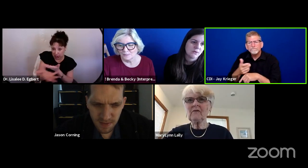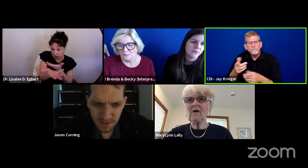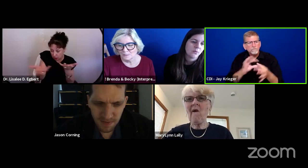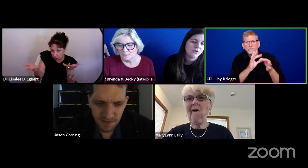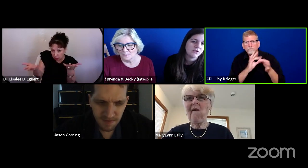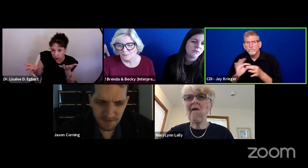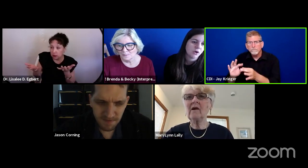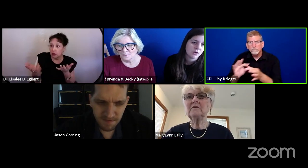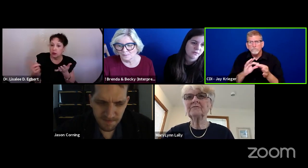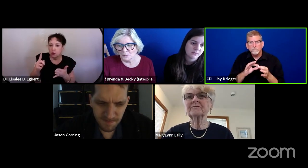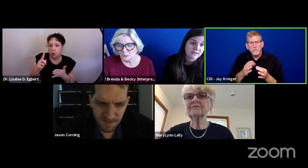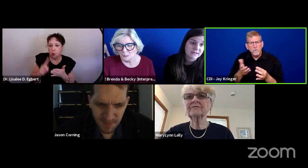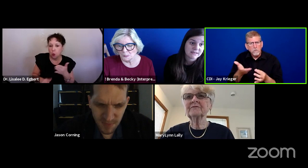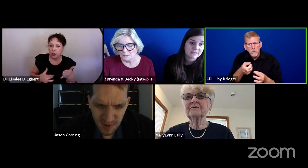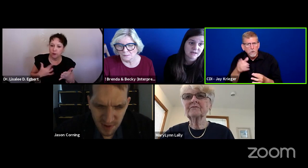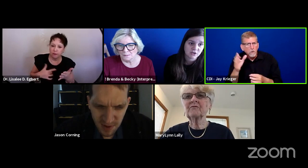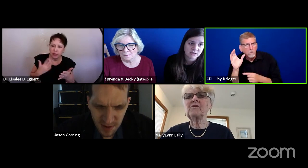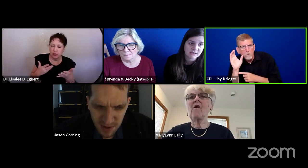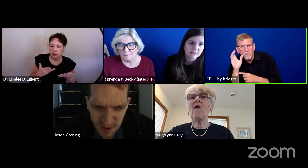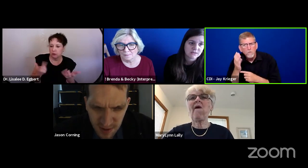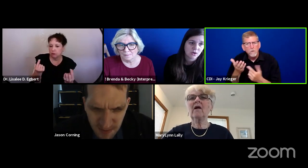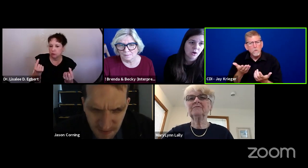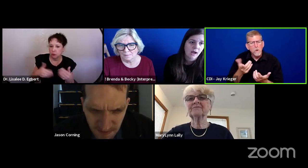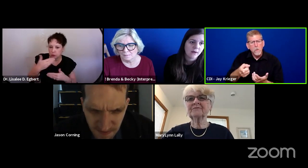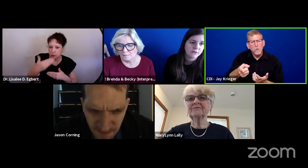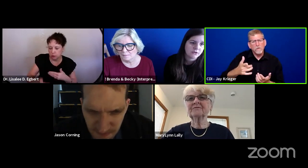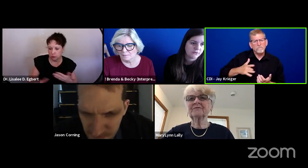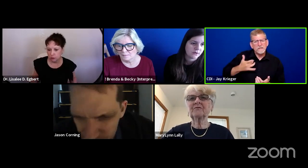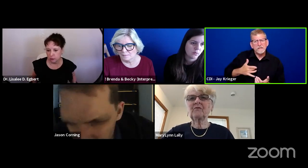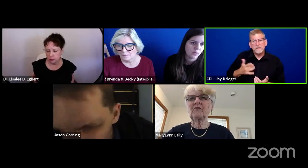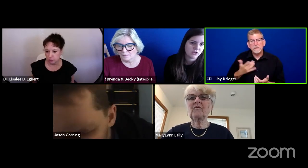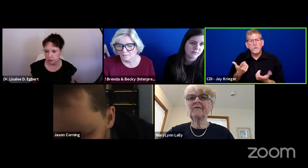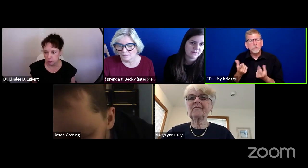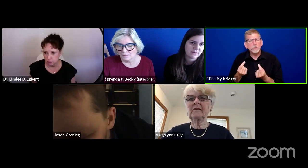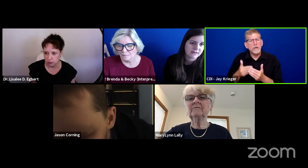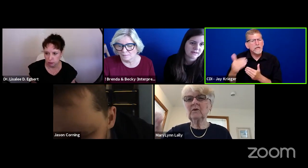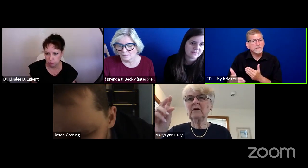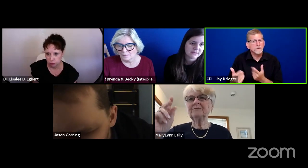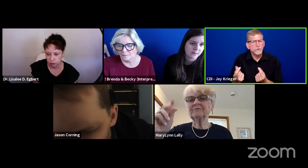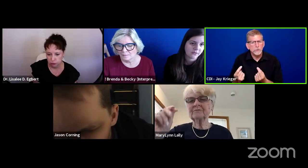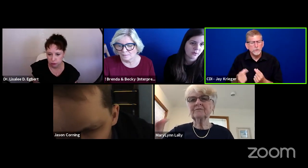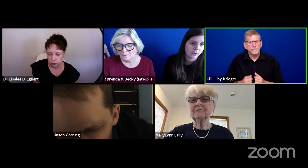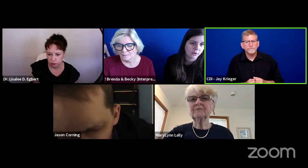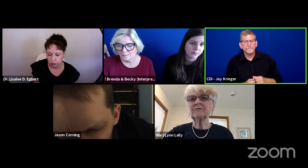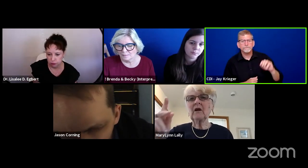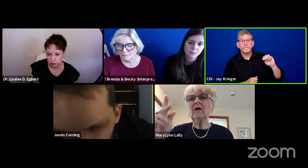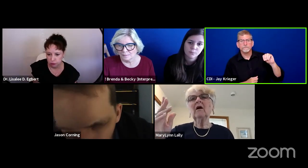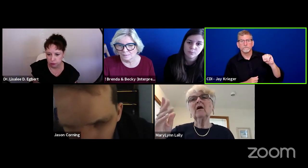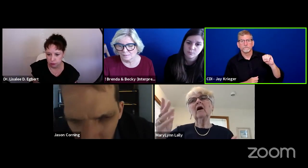So from what you've heard from today's discussion, how do you feel? What should be the next step forward?